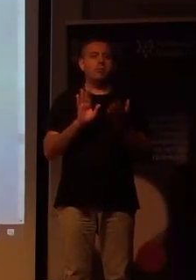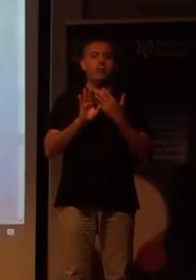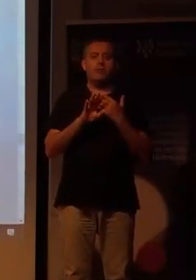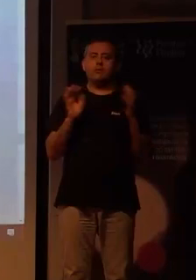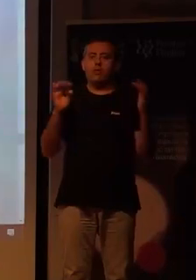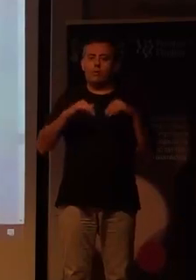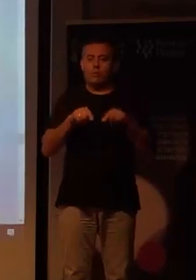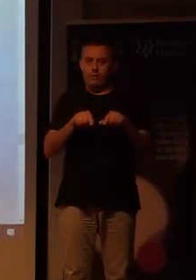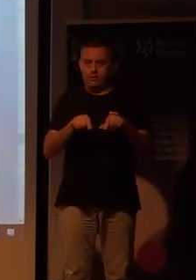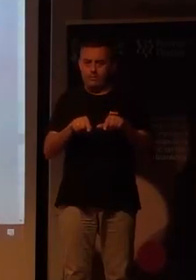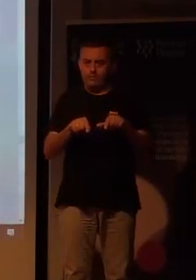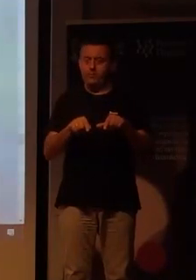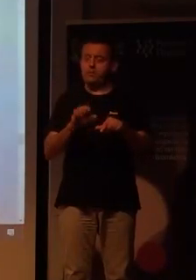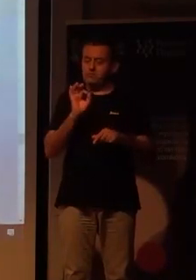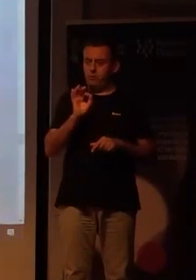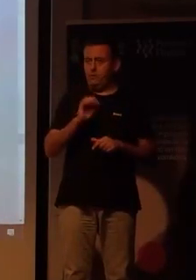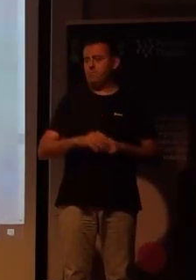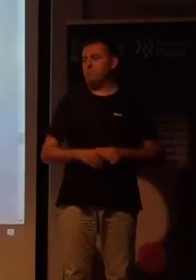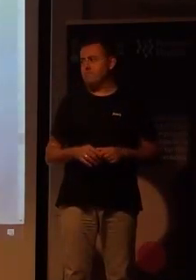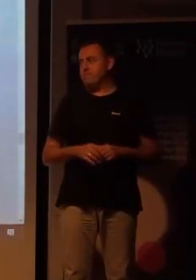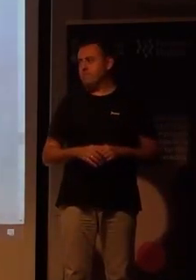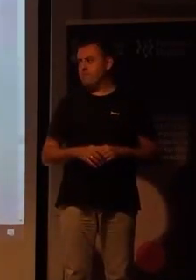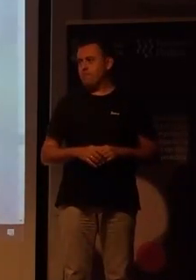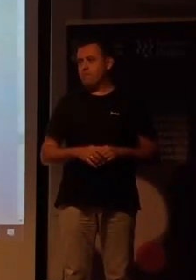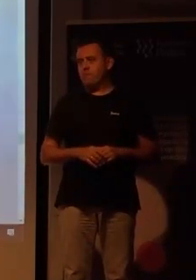And I wouldn’t dare say what has happened here,